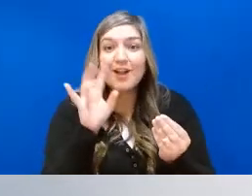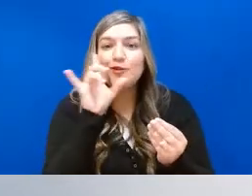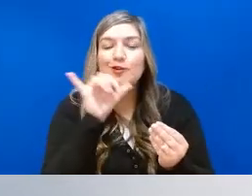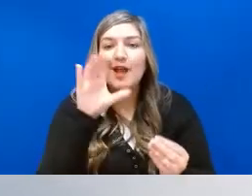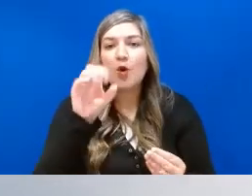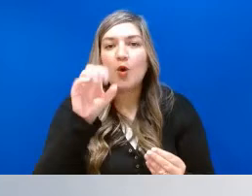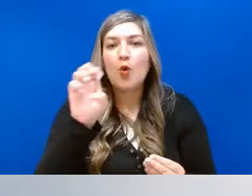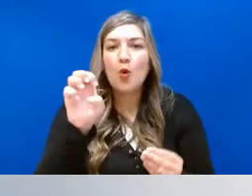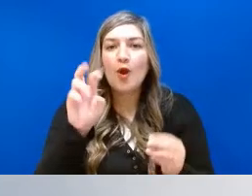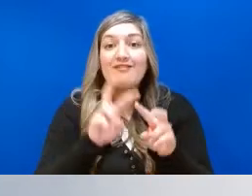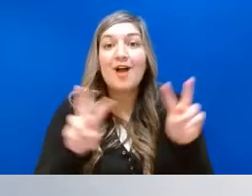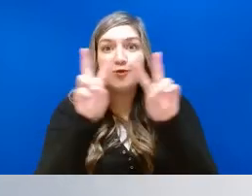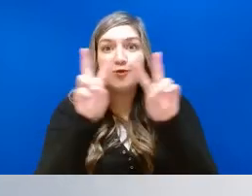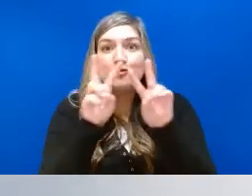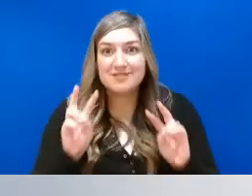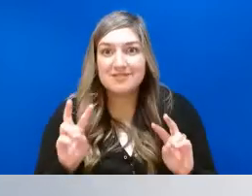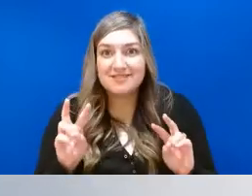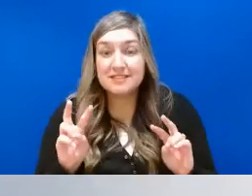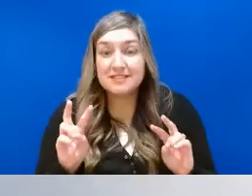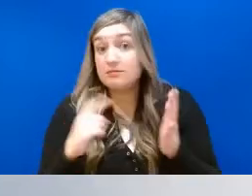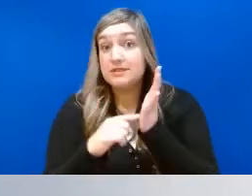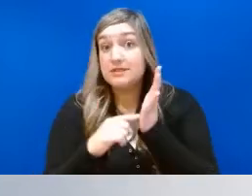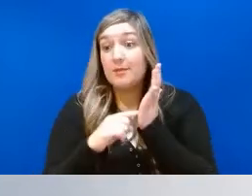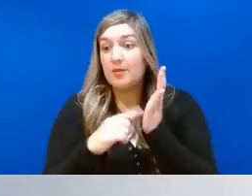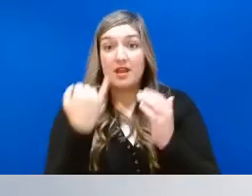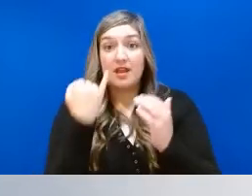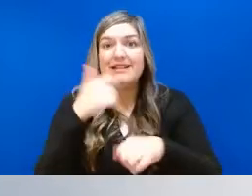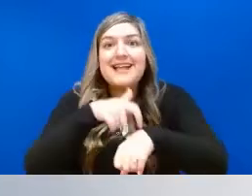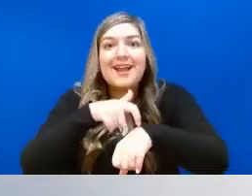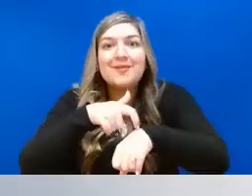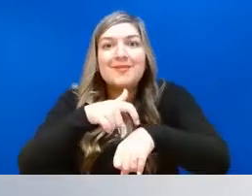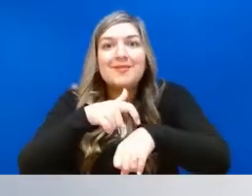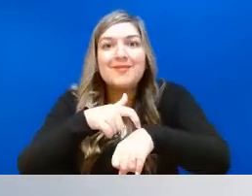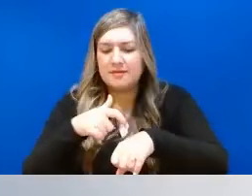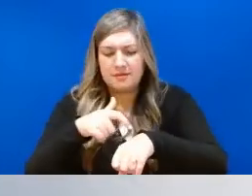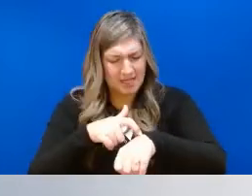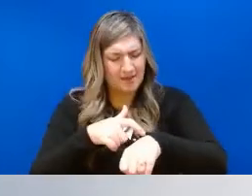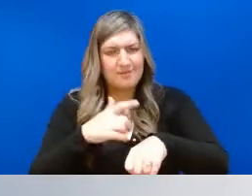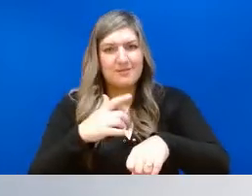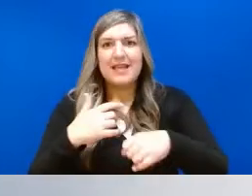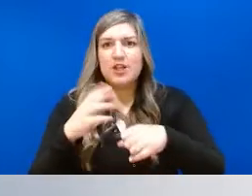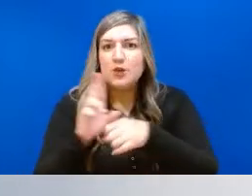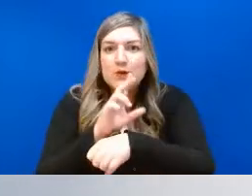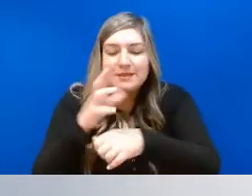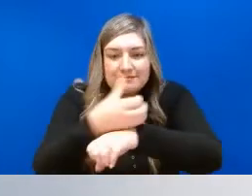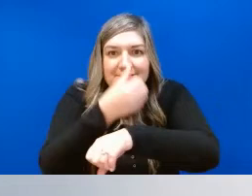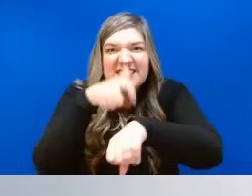If spending time was something that came up when you felt happy or fulfilled, that's a core value.